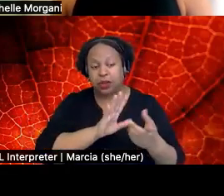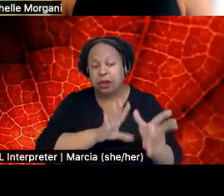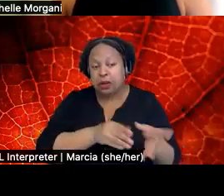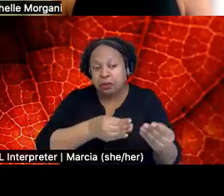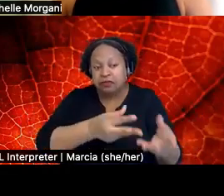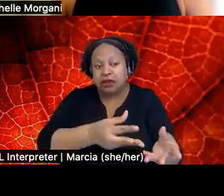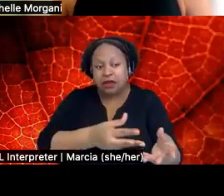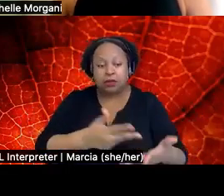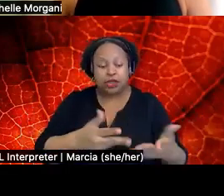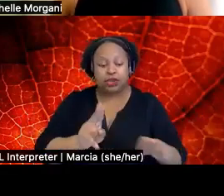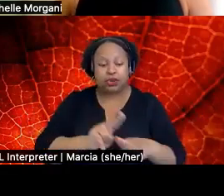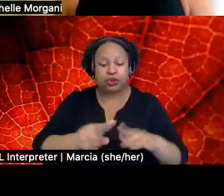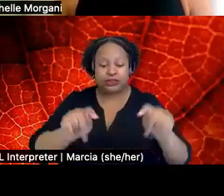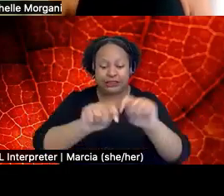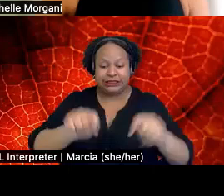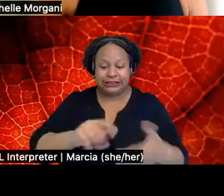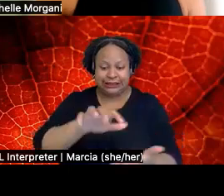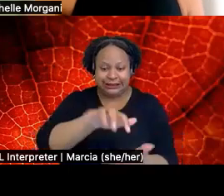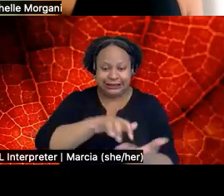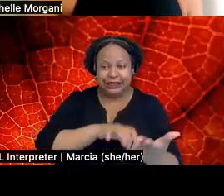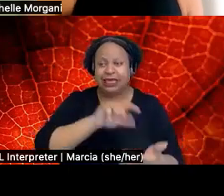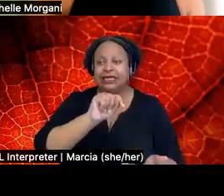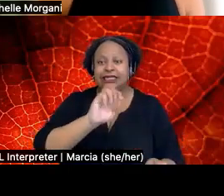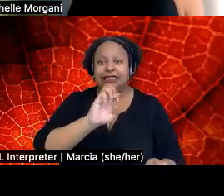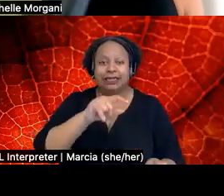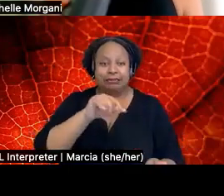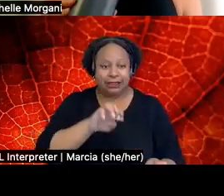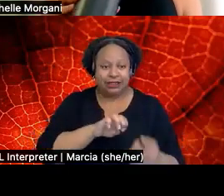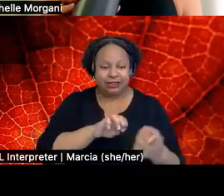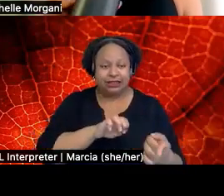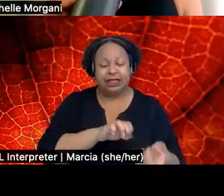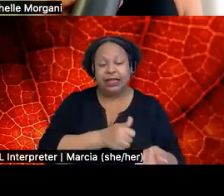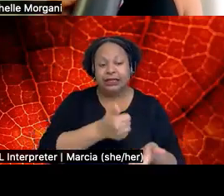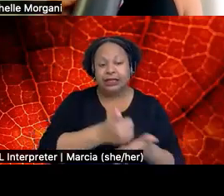to help support and scaffold the clinical interview process.